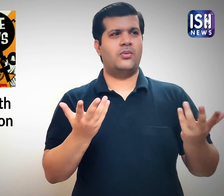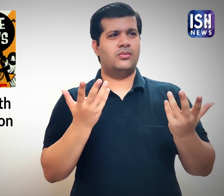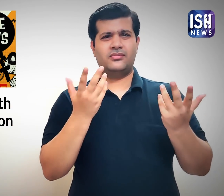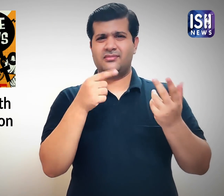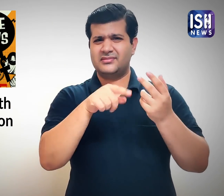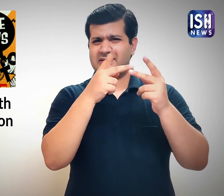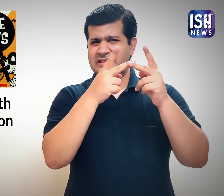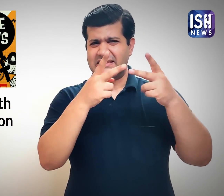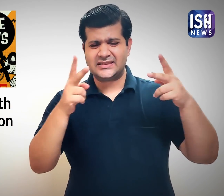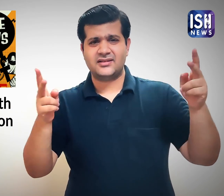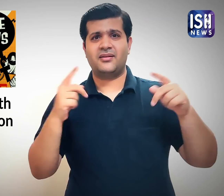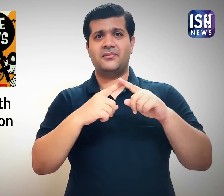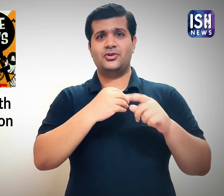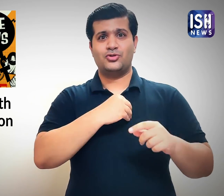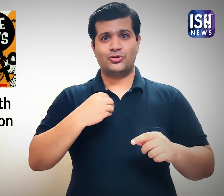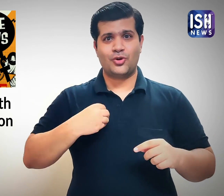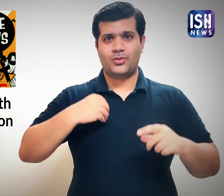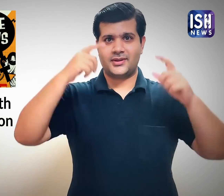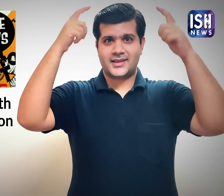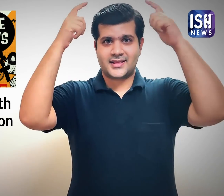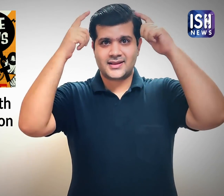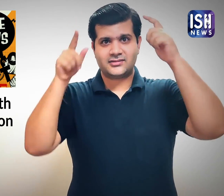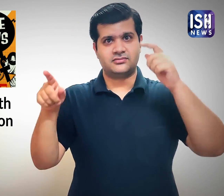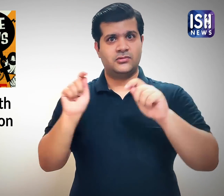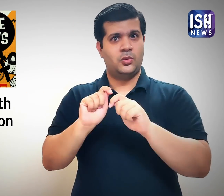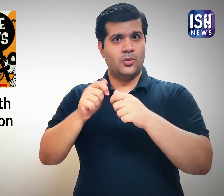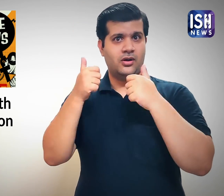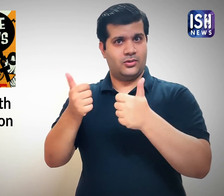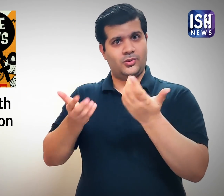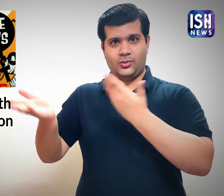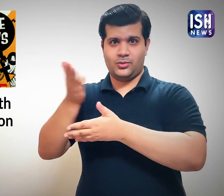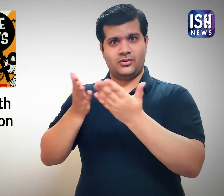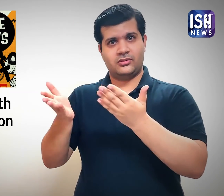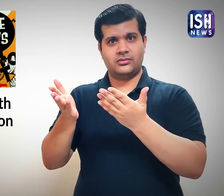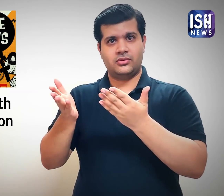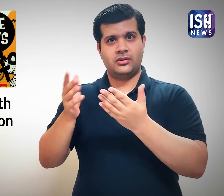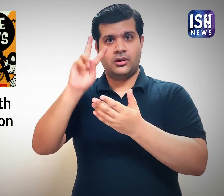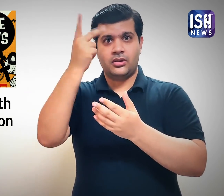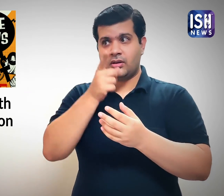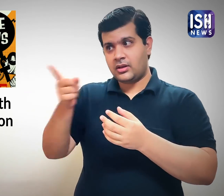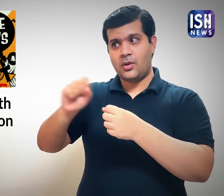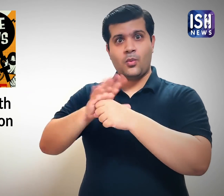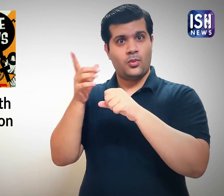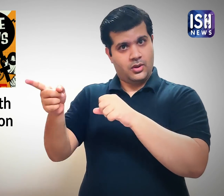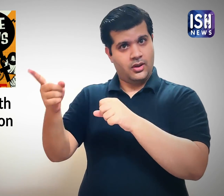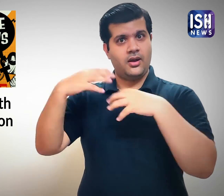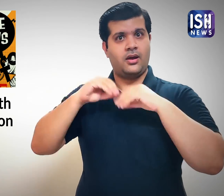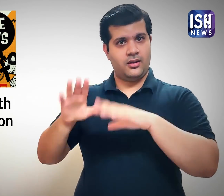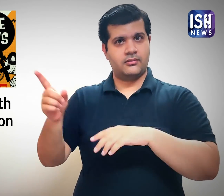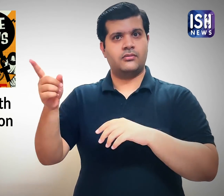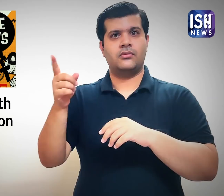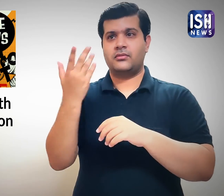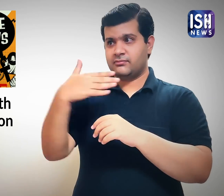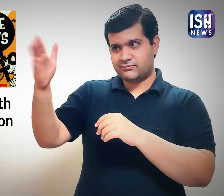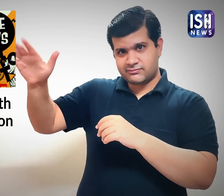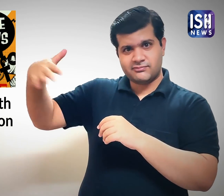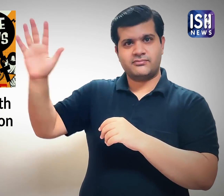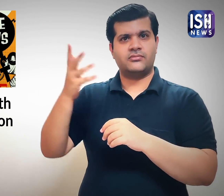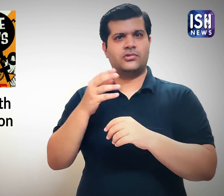doctors, nurses who are doing a fabulous job are being stigmatised due to COVID-19.